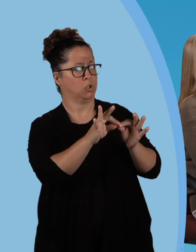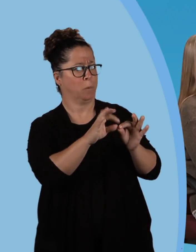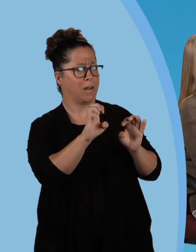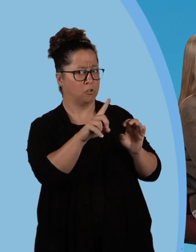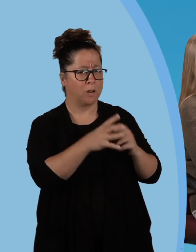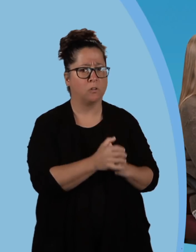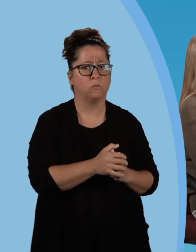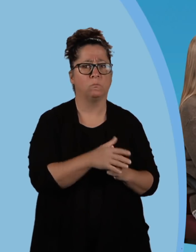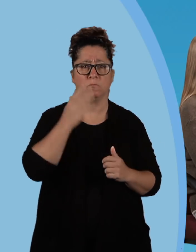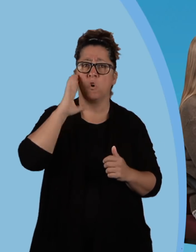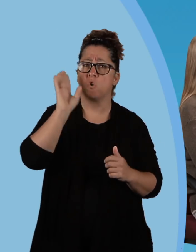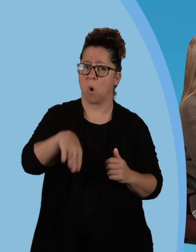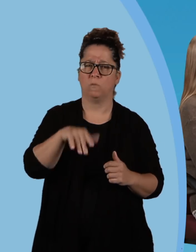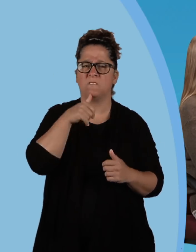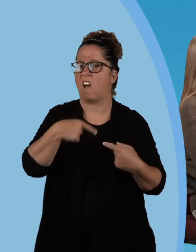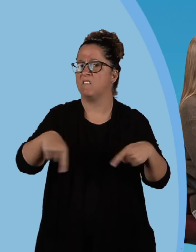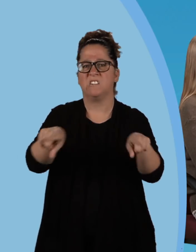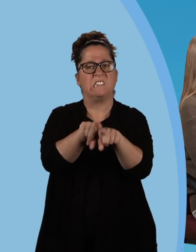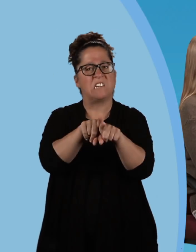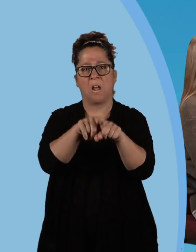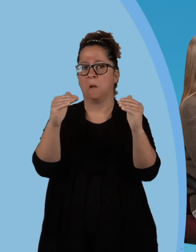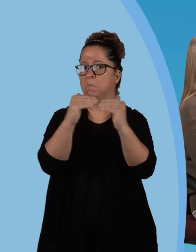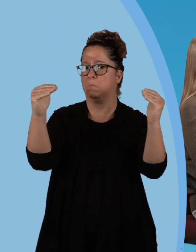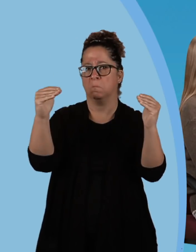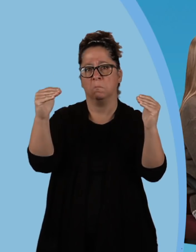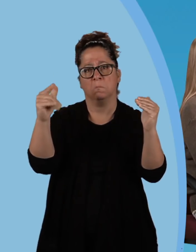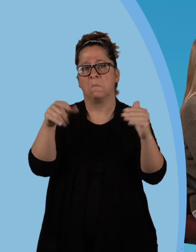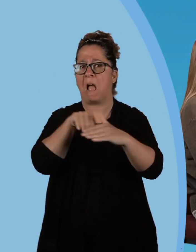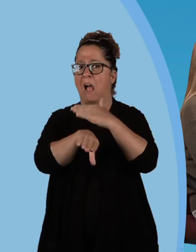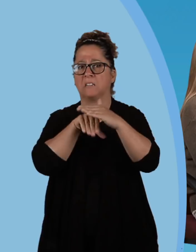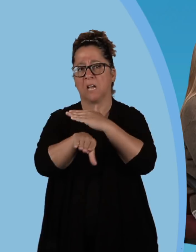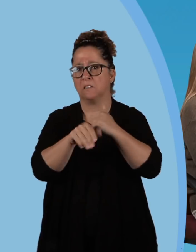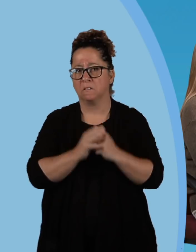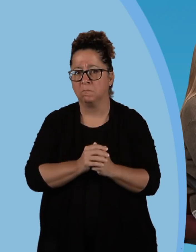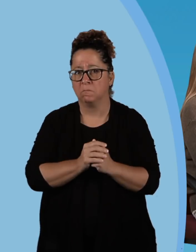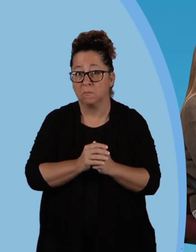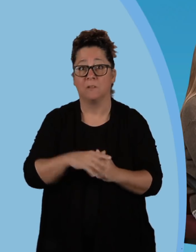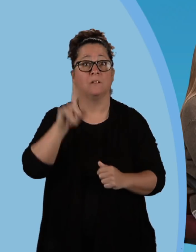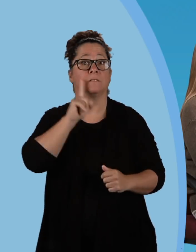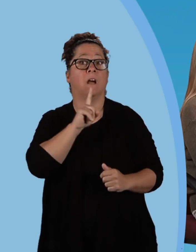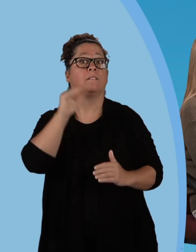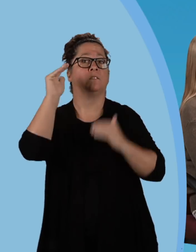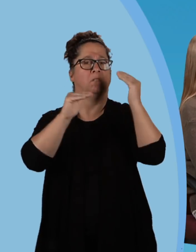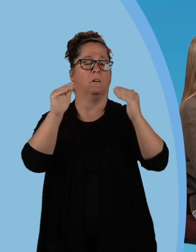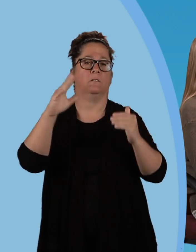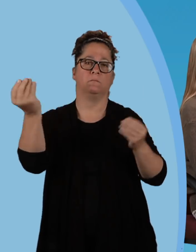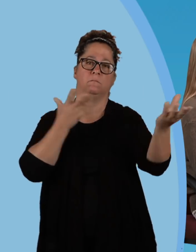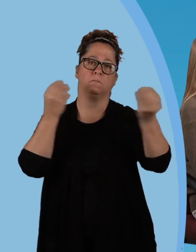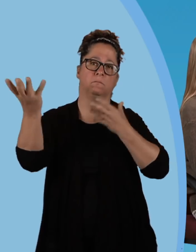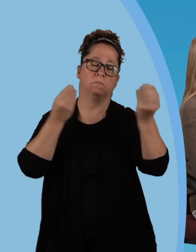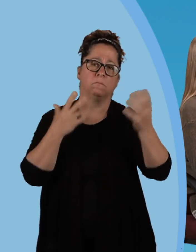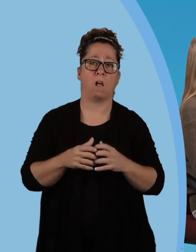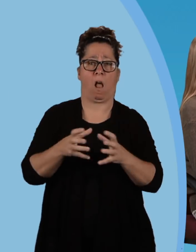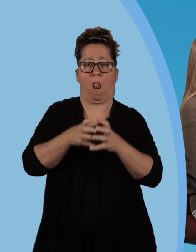to an interpreted education. We know that it's not the same as having direct access. Deaf adults tell us that.